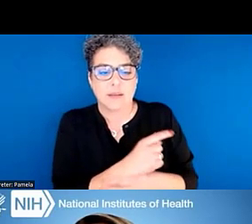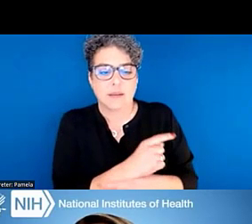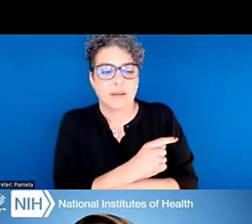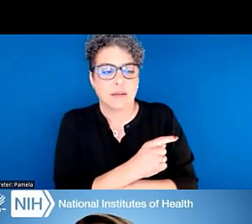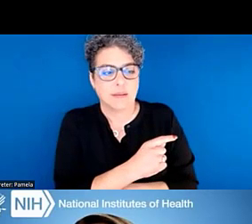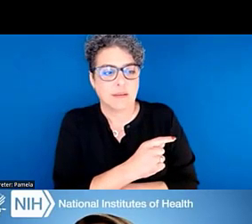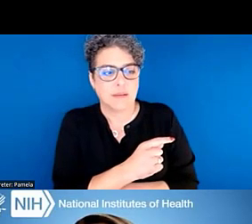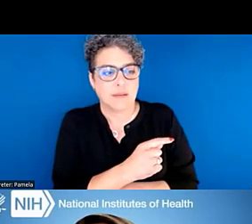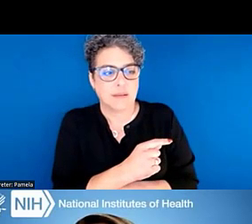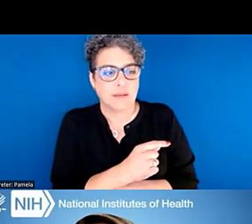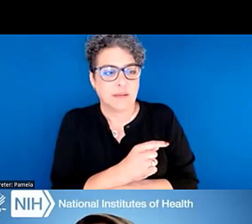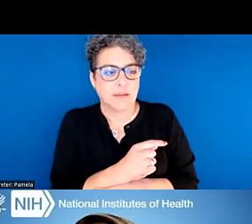PI's department chair.